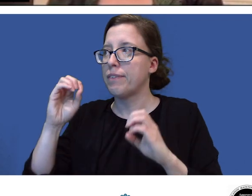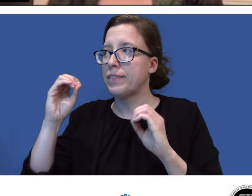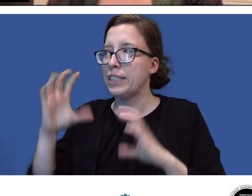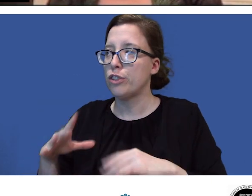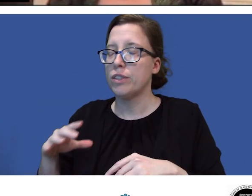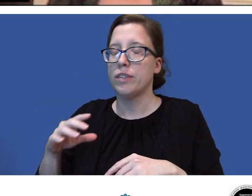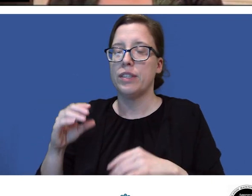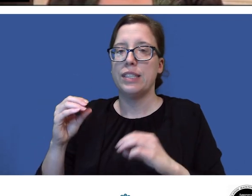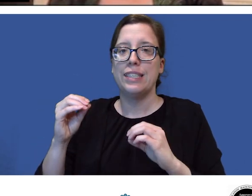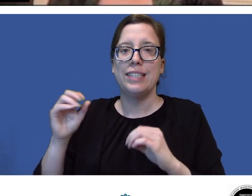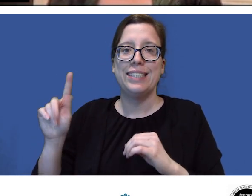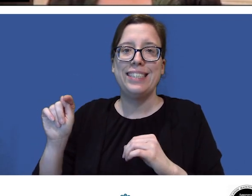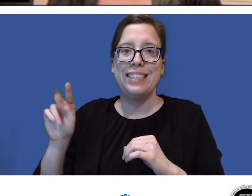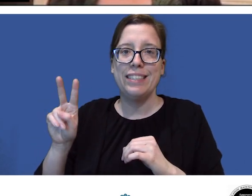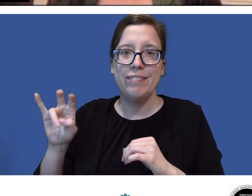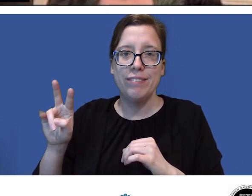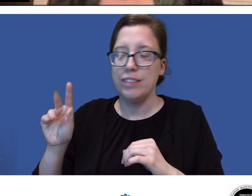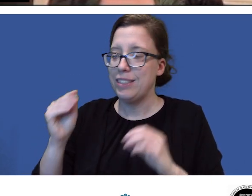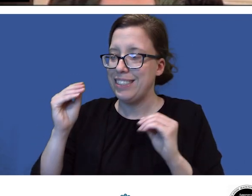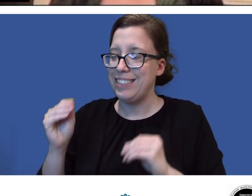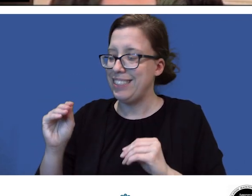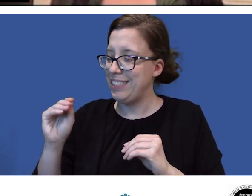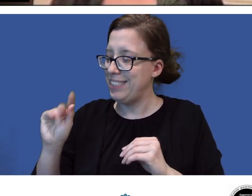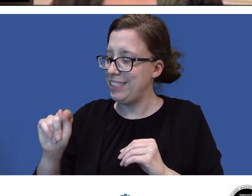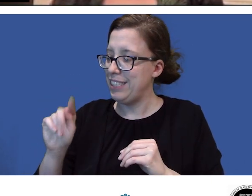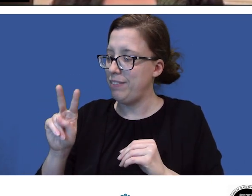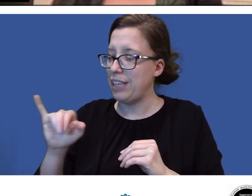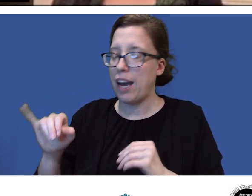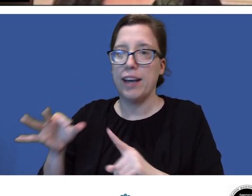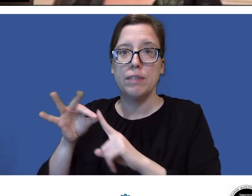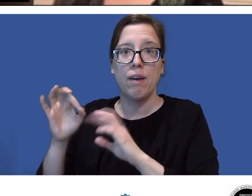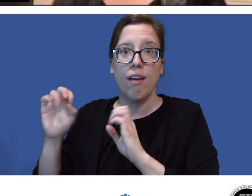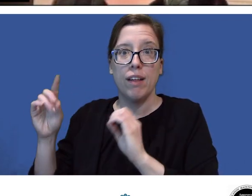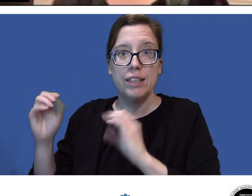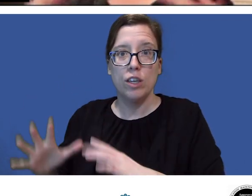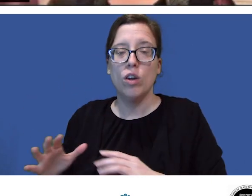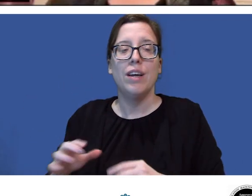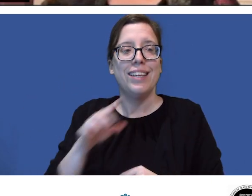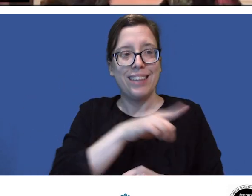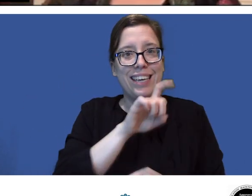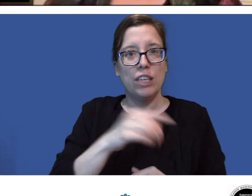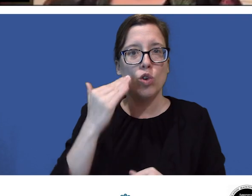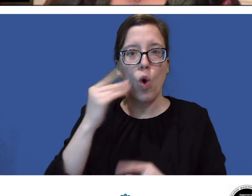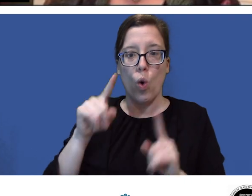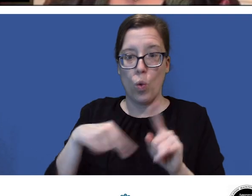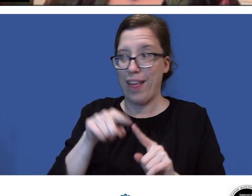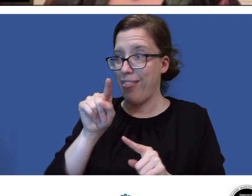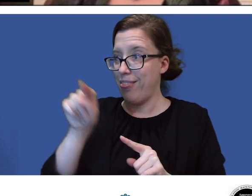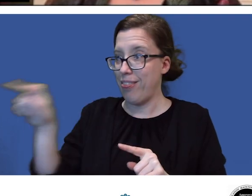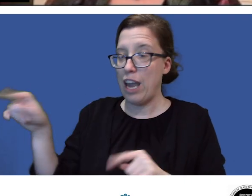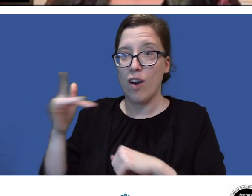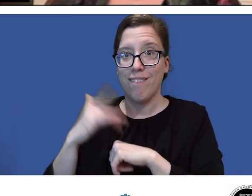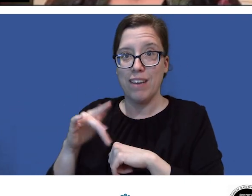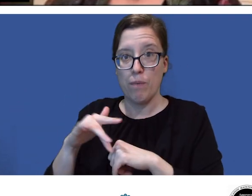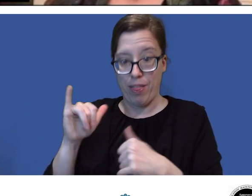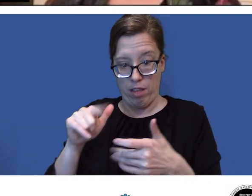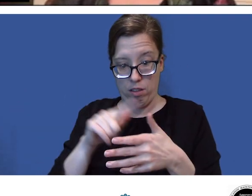an Interpreter, a Deaf Educator, a Teacher of the Visually Impaired, a SPED Teacher, the kid needs to know when those people are available, yes.